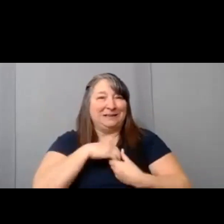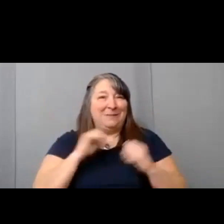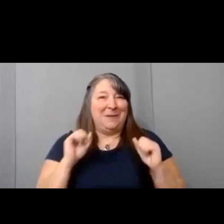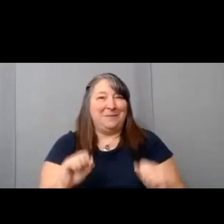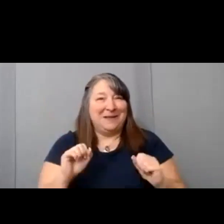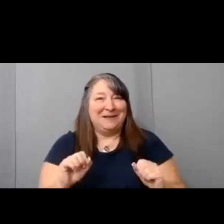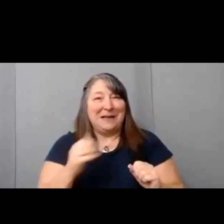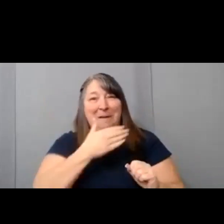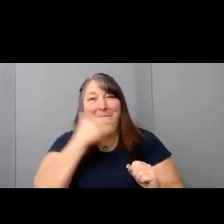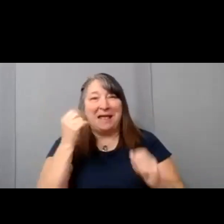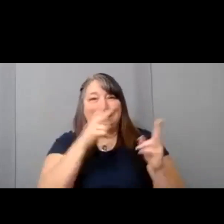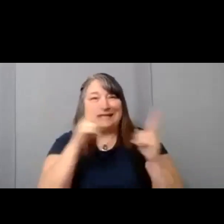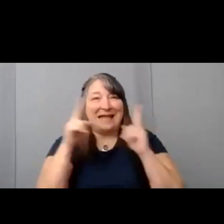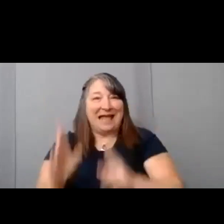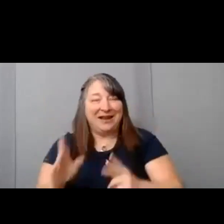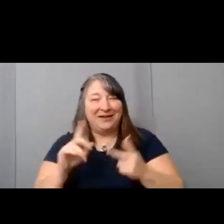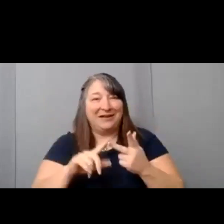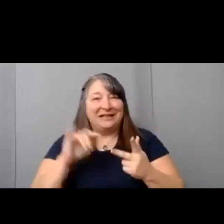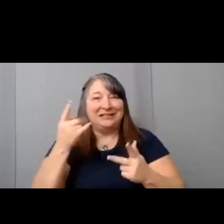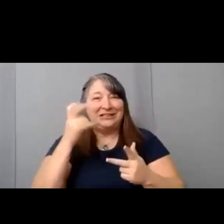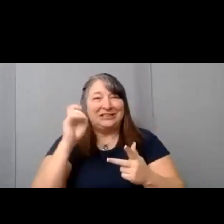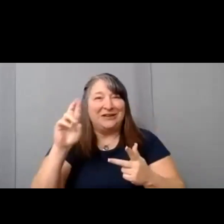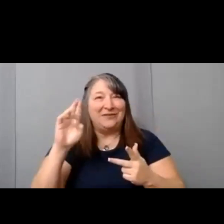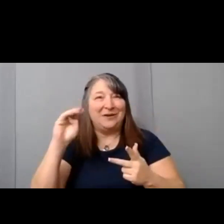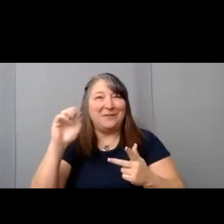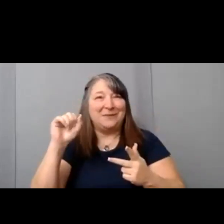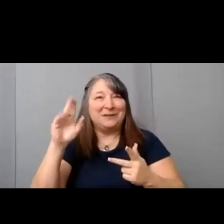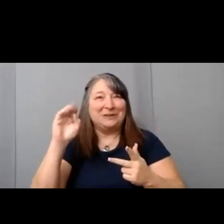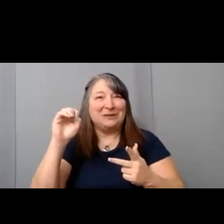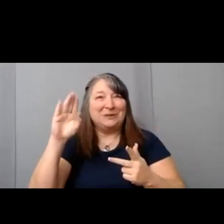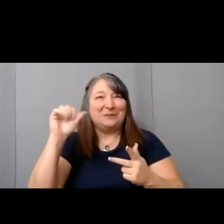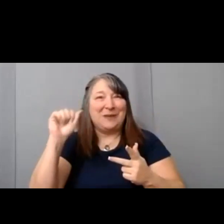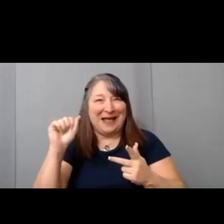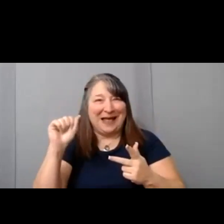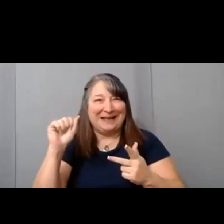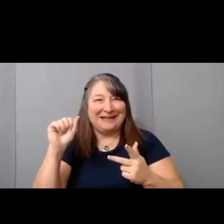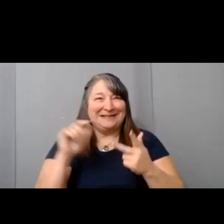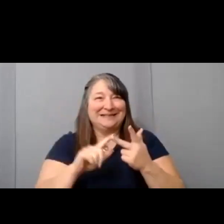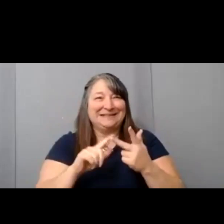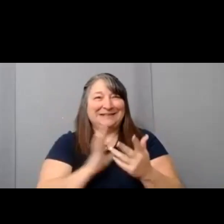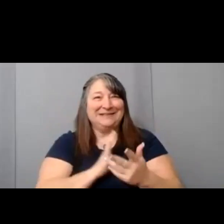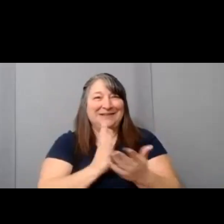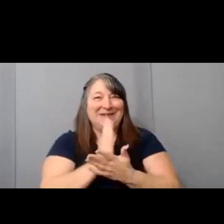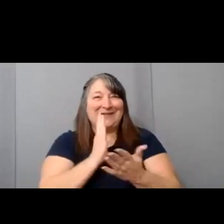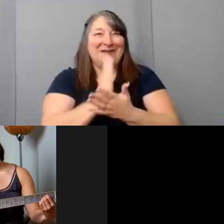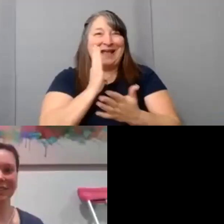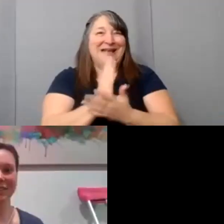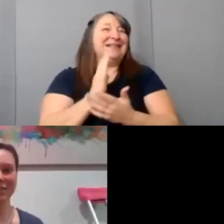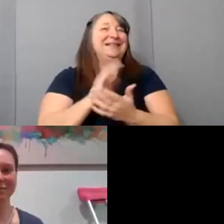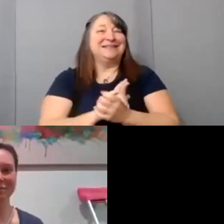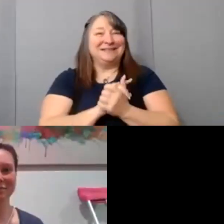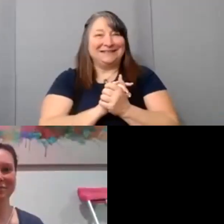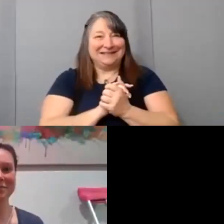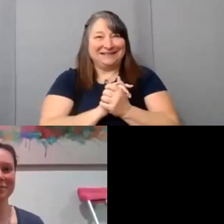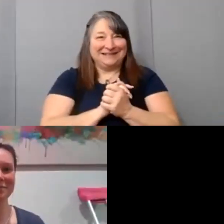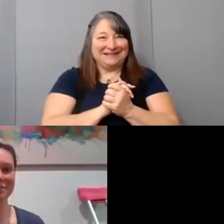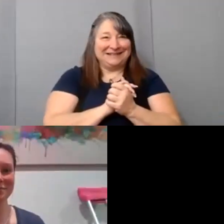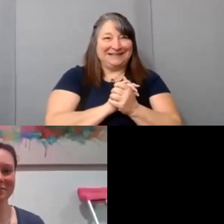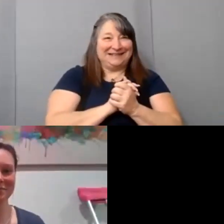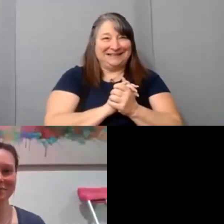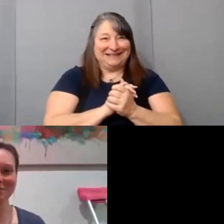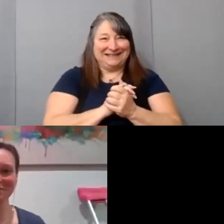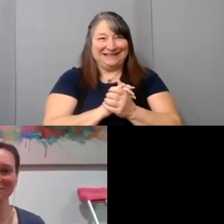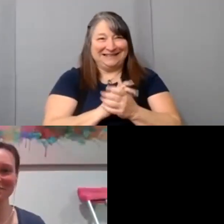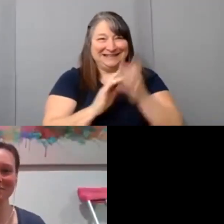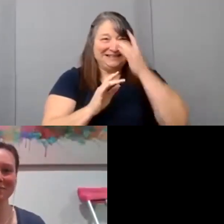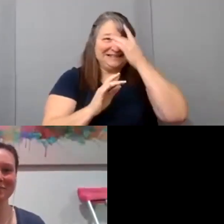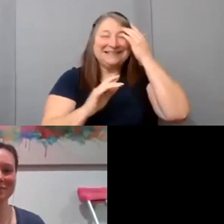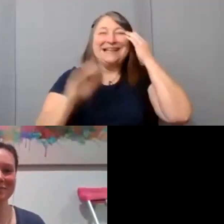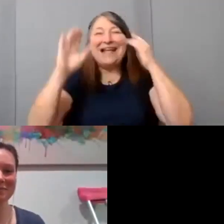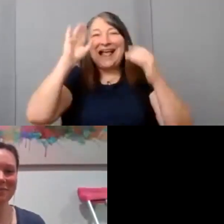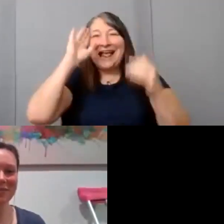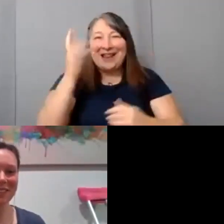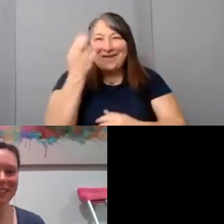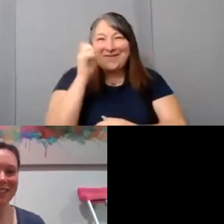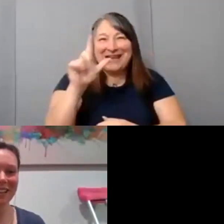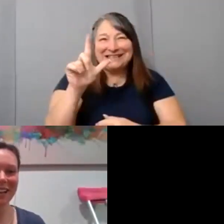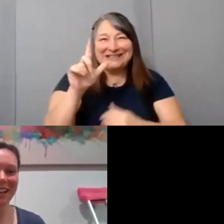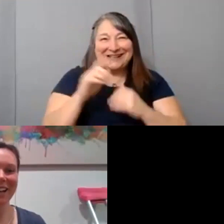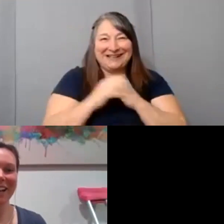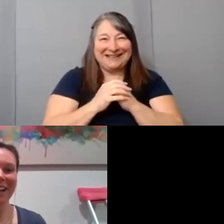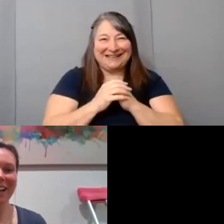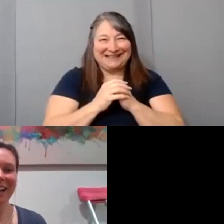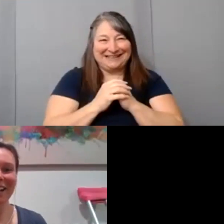Alrighty here, there we go. Hello Rachel!